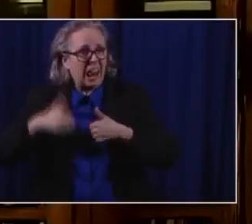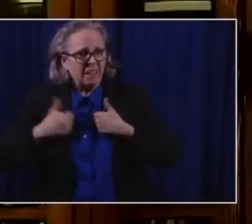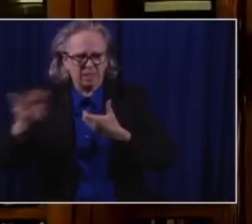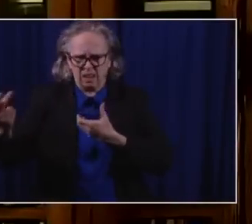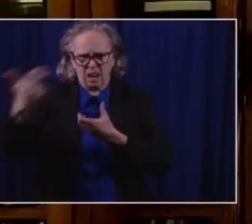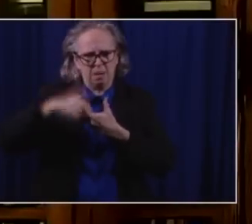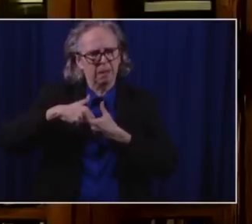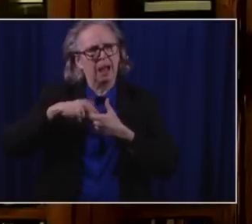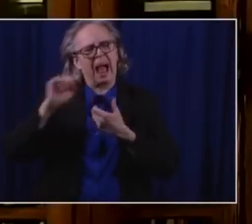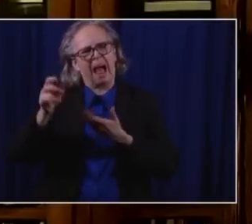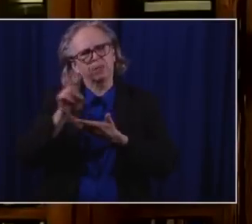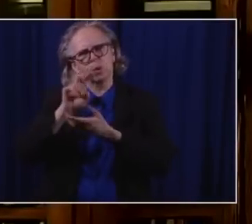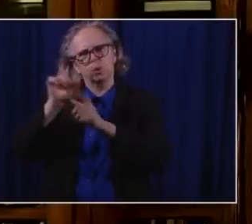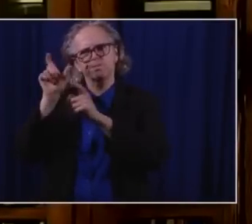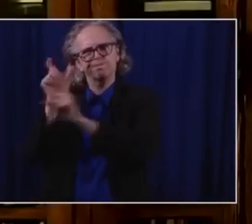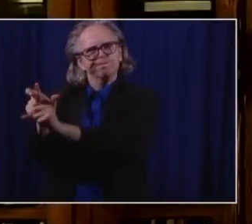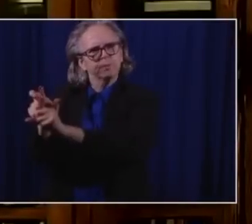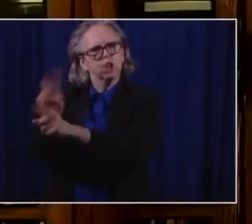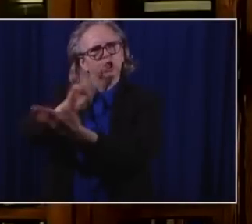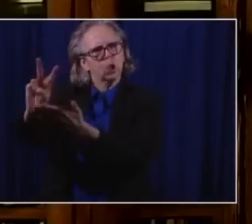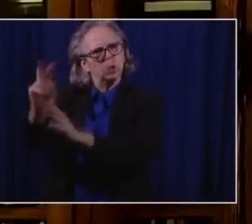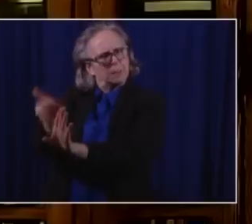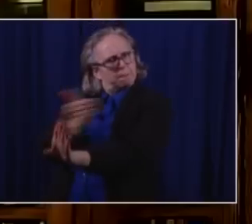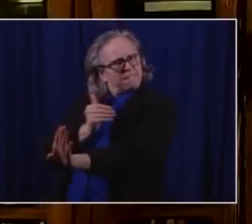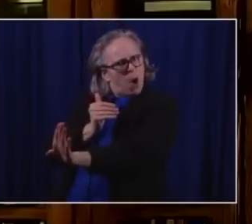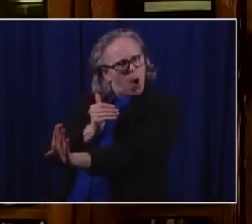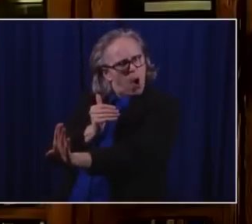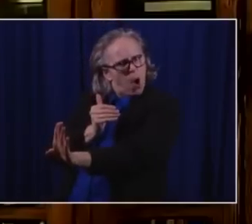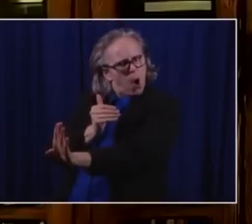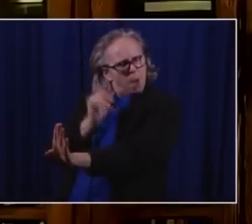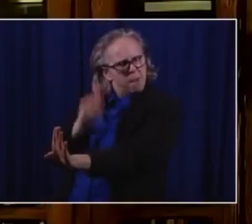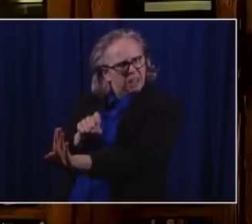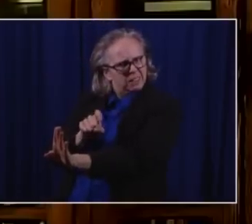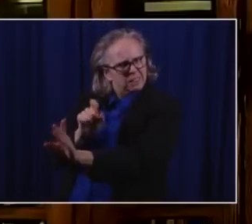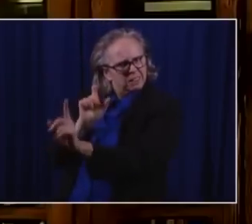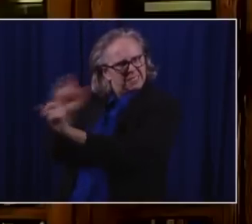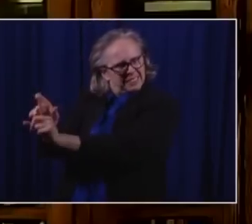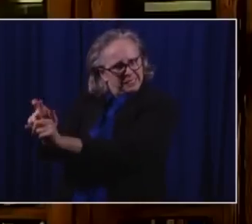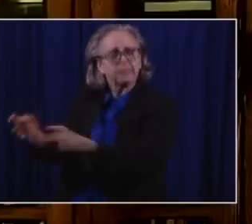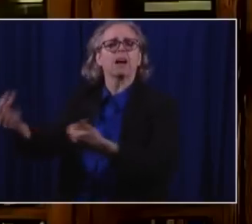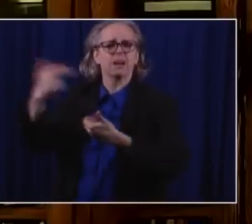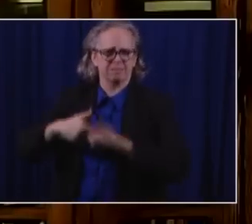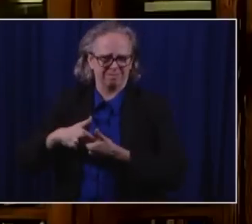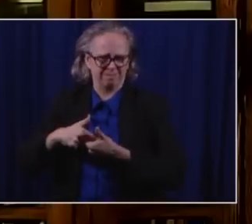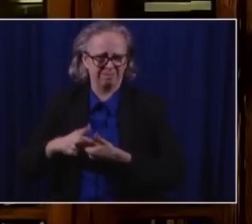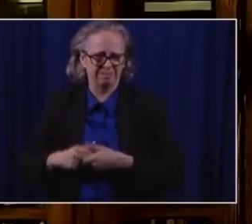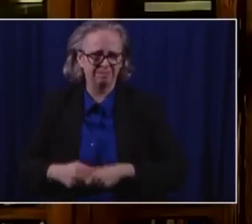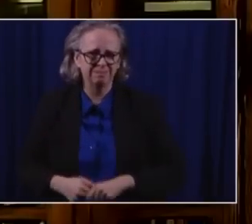themselves away from others for 14 days prior to coming to your house that's the best practice to make sure that they are bringing their whole bubble